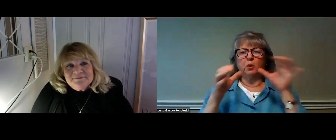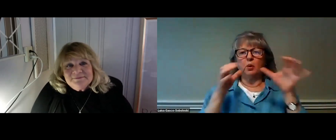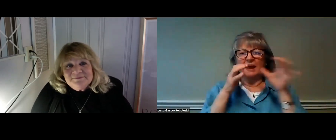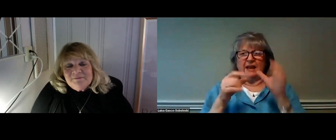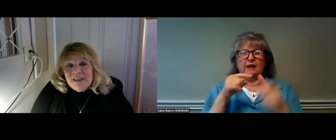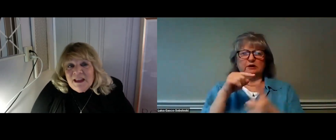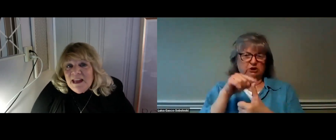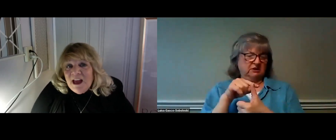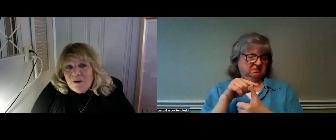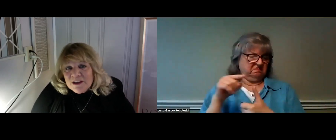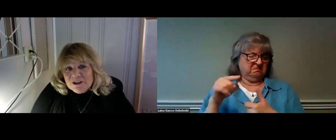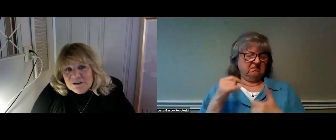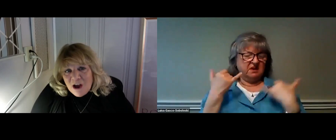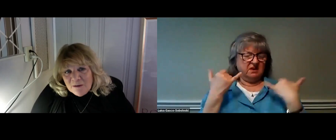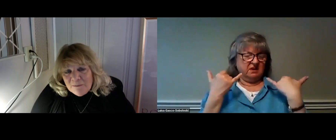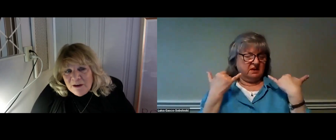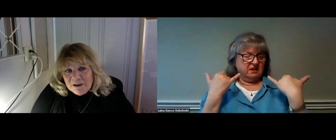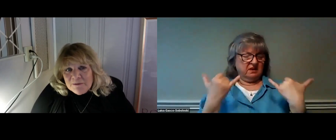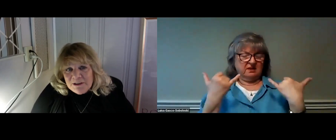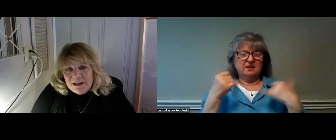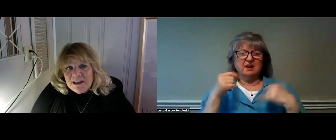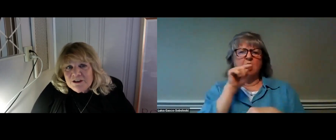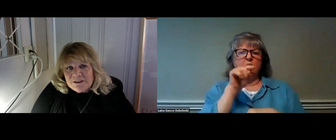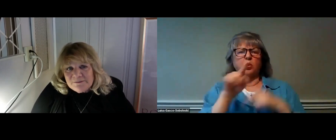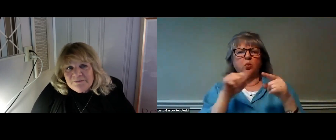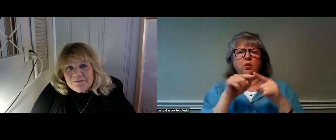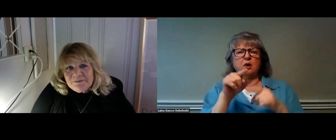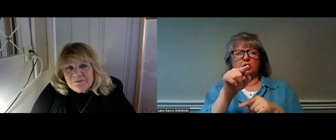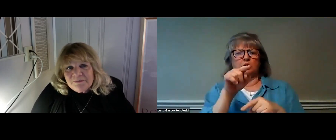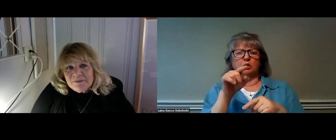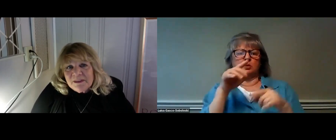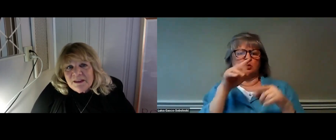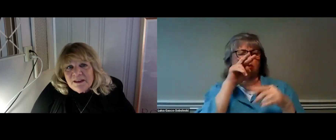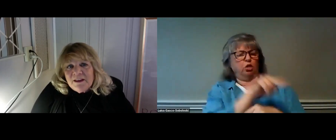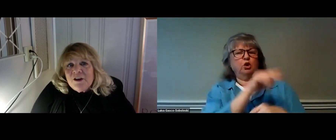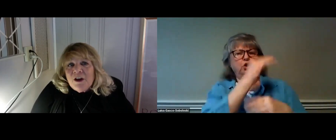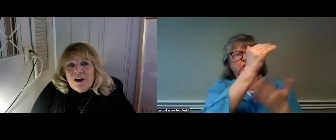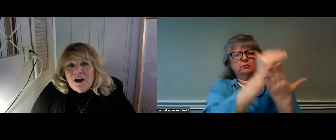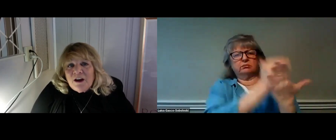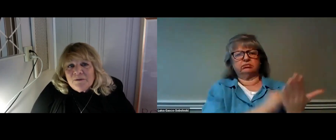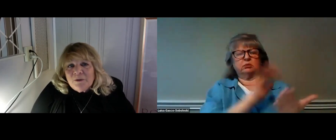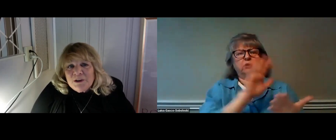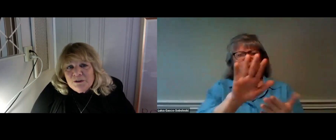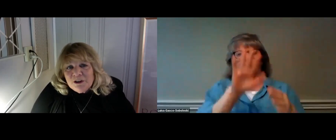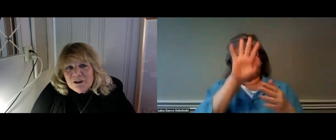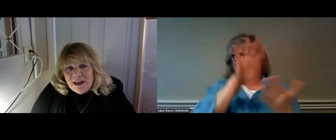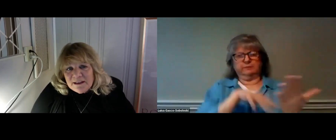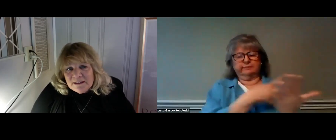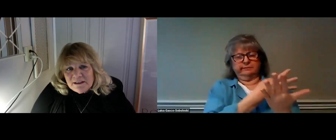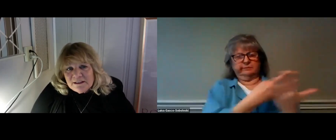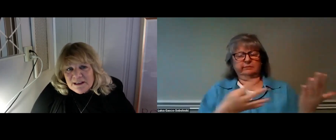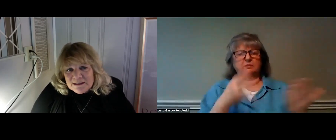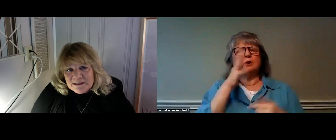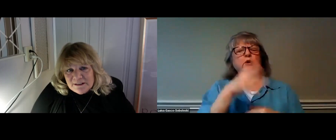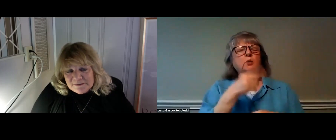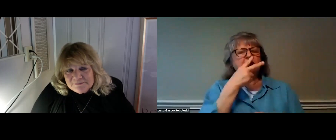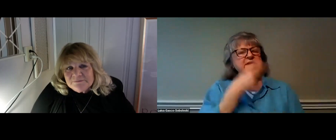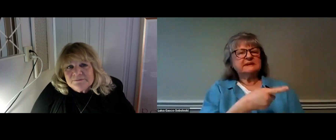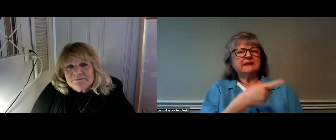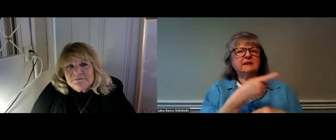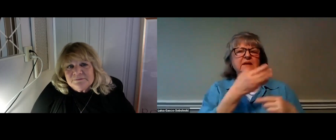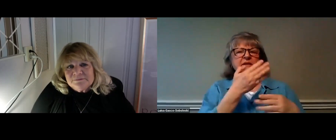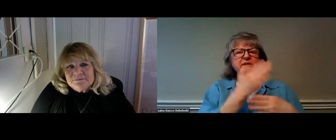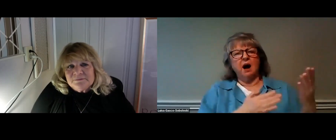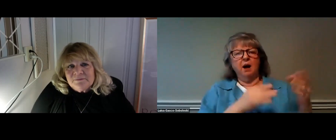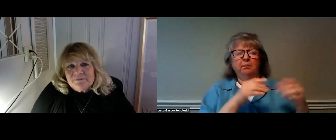(Luisa) Now as you talk about communication, when you look at a list,